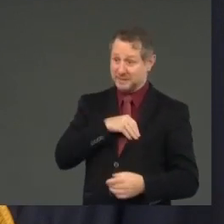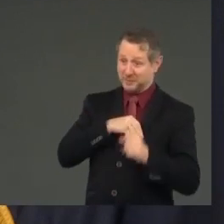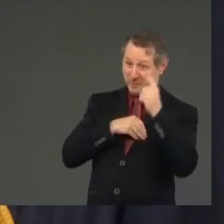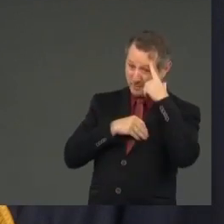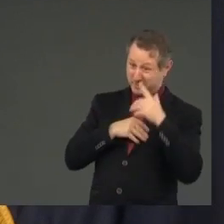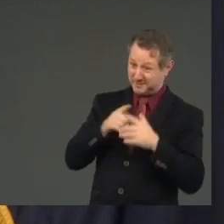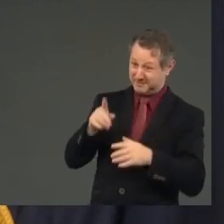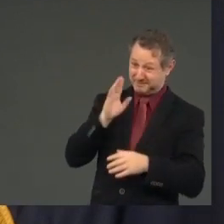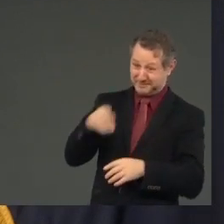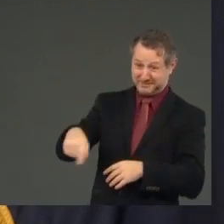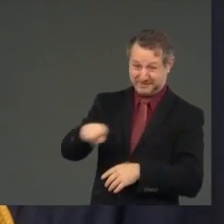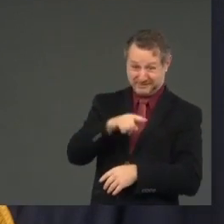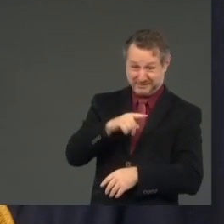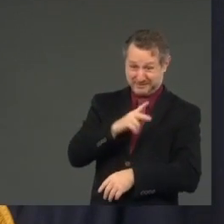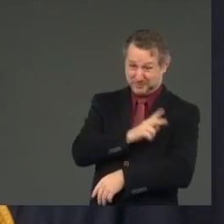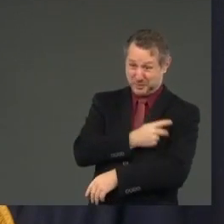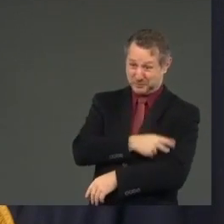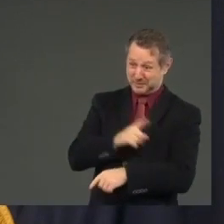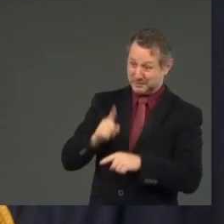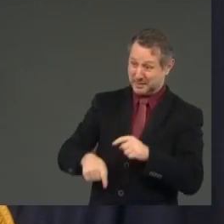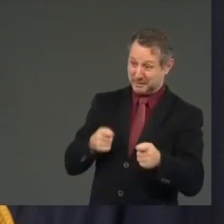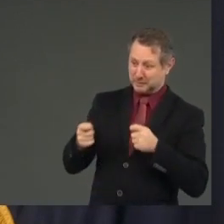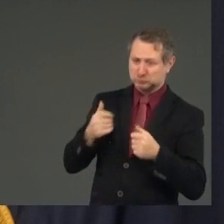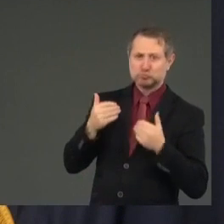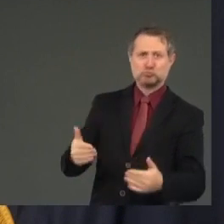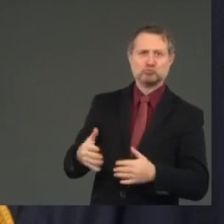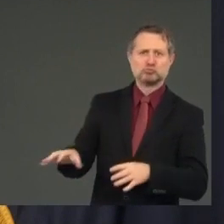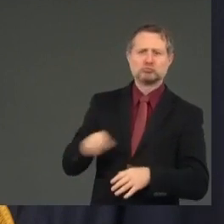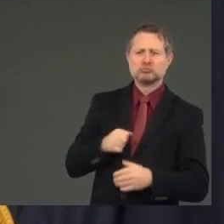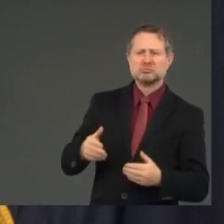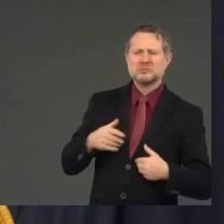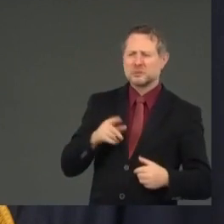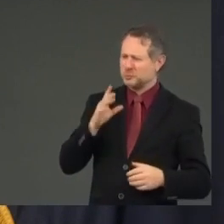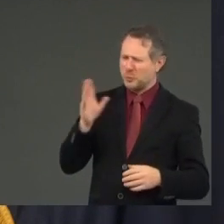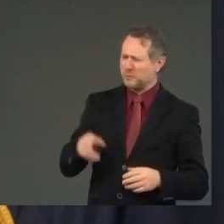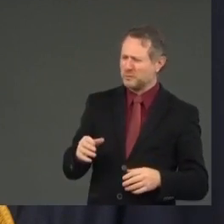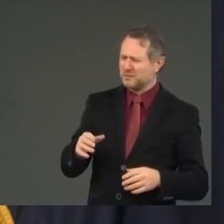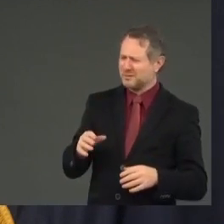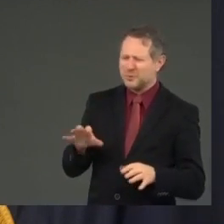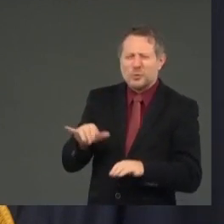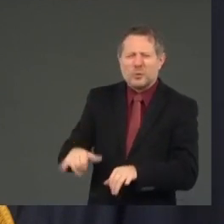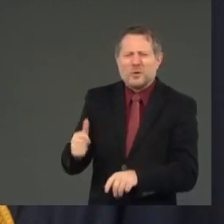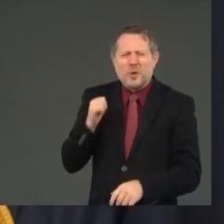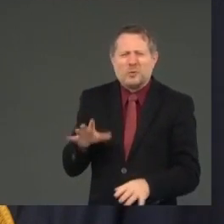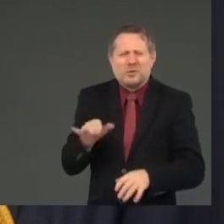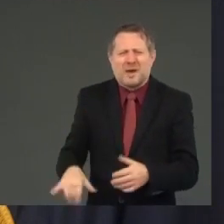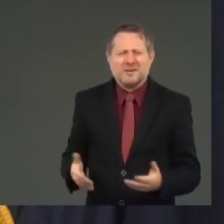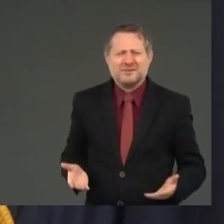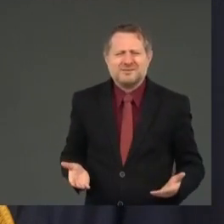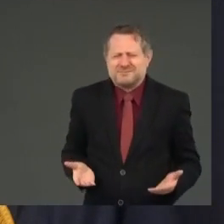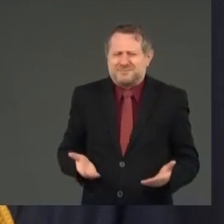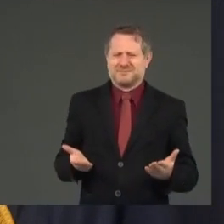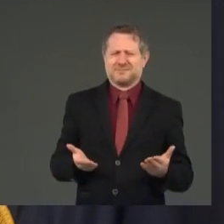DO YOU BELIEVE A NURSING HOME OPERATOR WOULD ACCEPT A PATIENT WHO THEY KNEW THEY COULDN'T CARE